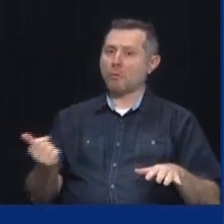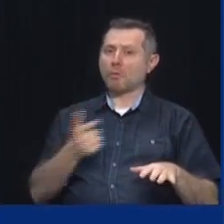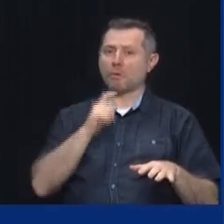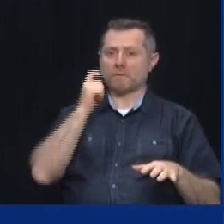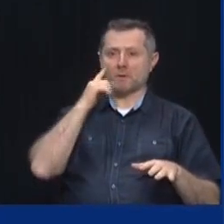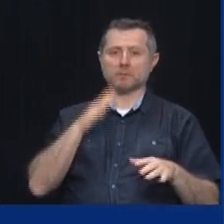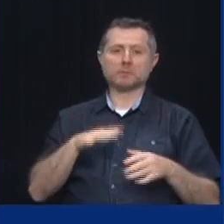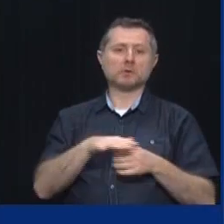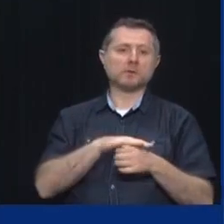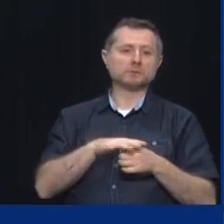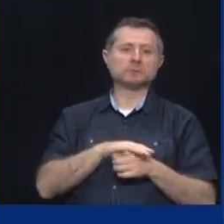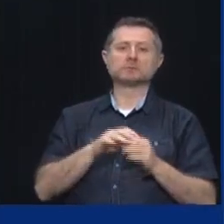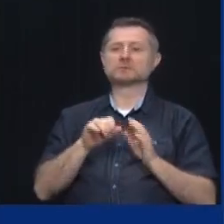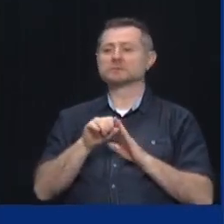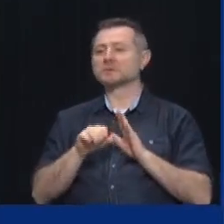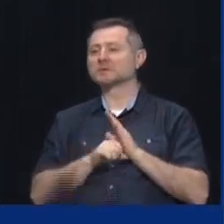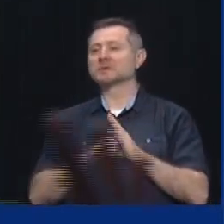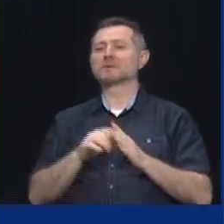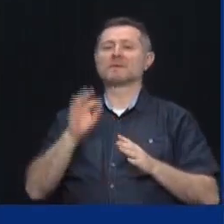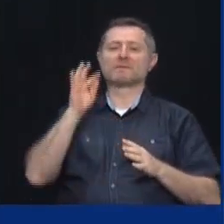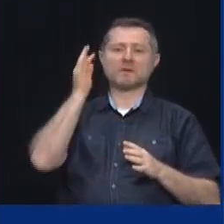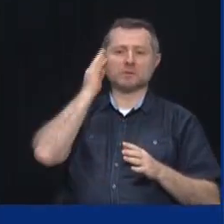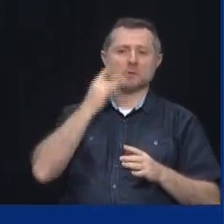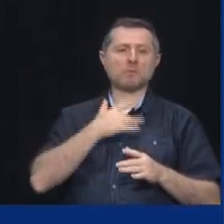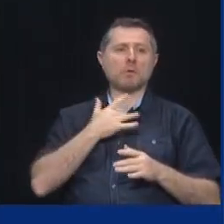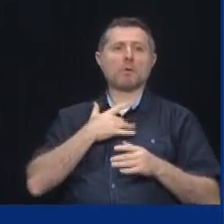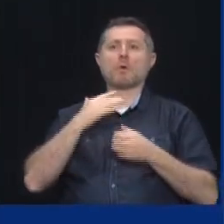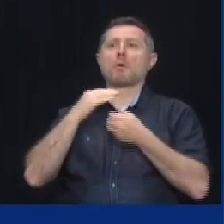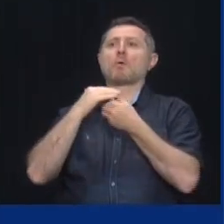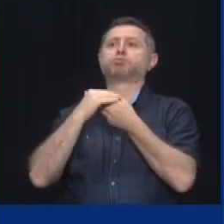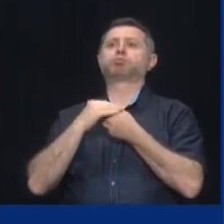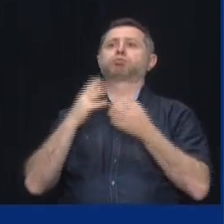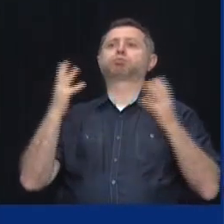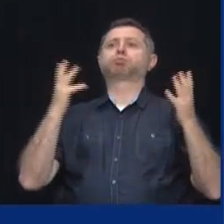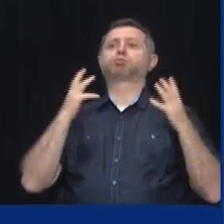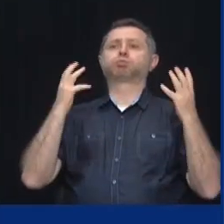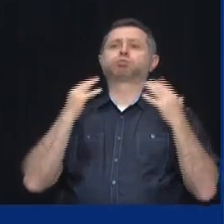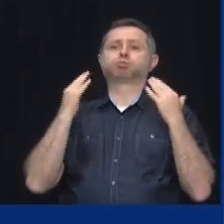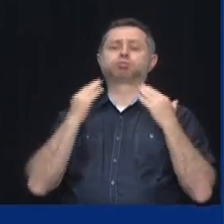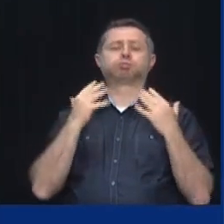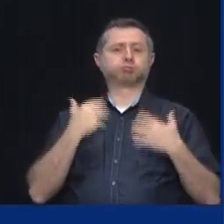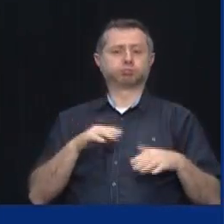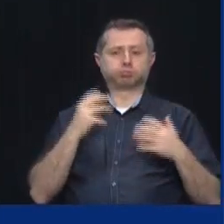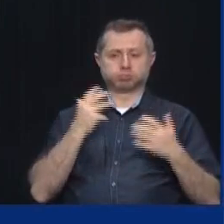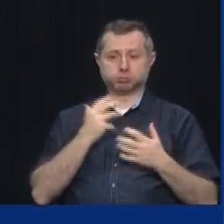ACTUALLY HAVE TO MANAGE IT. GOVERNMENT AT ALL LEVELS WAS REALLY UNDER PRESSURE, FEDERAL, STATE, LOCAL.